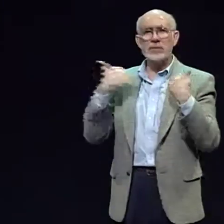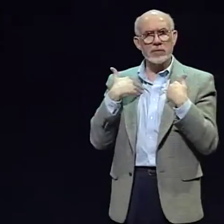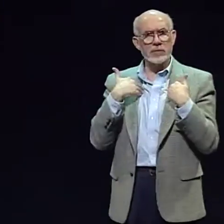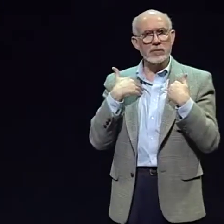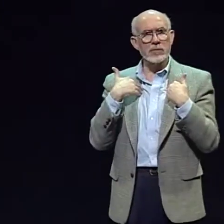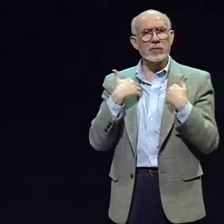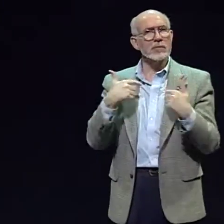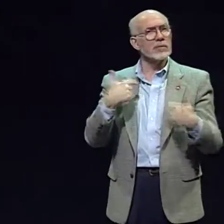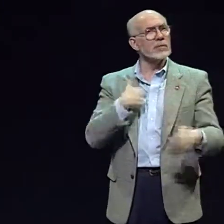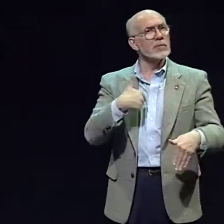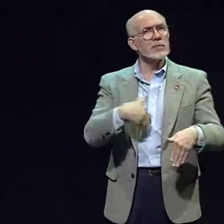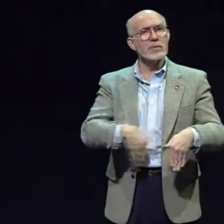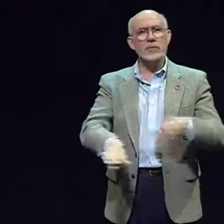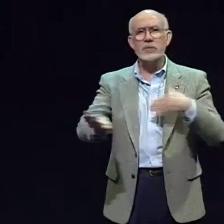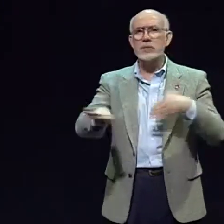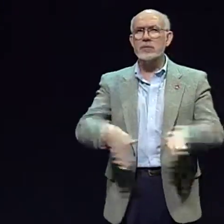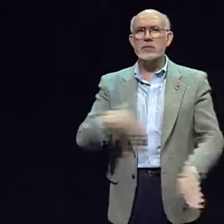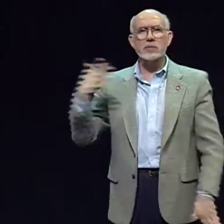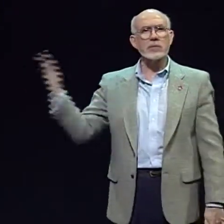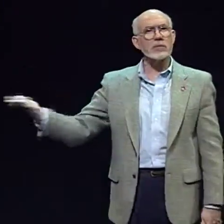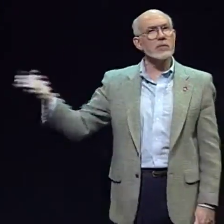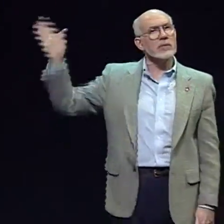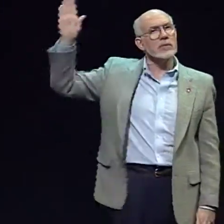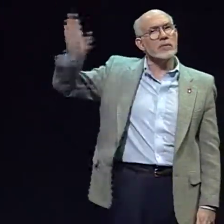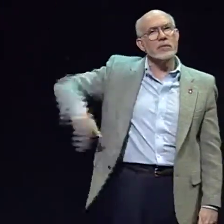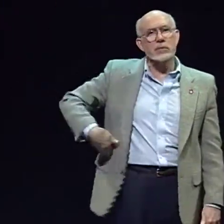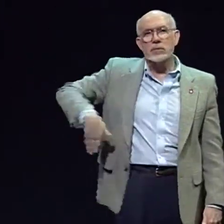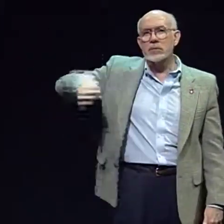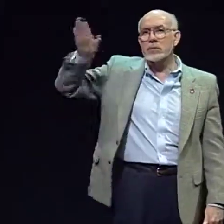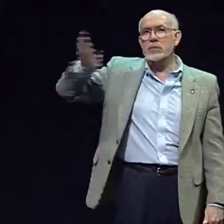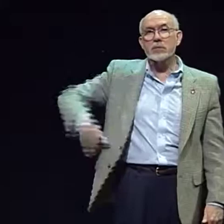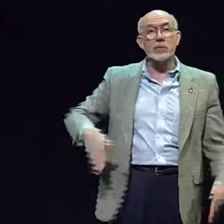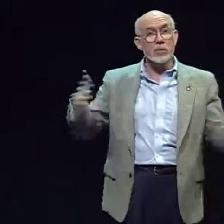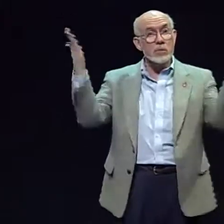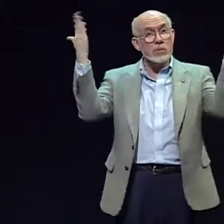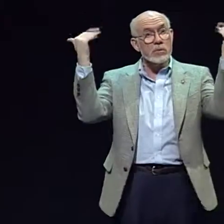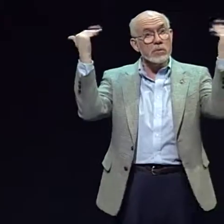"TREES...HAVE...WALKING..."